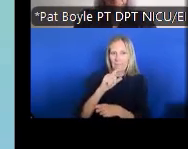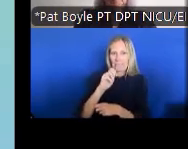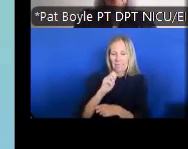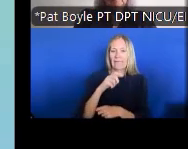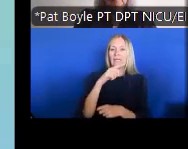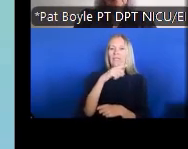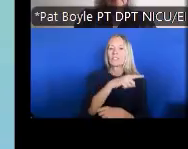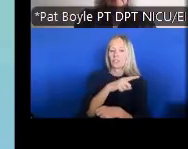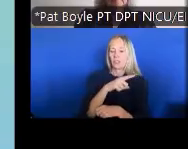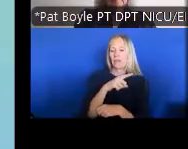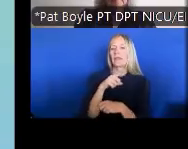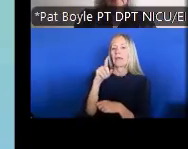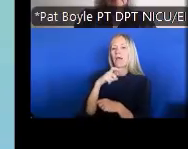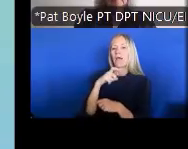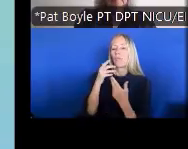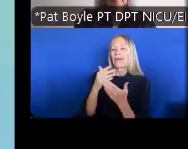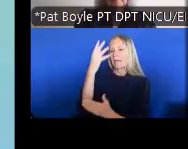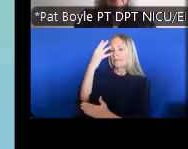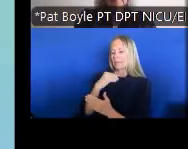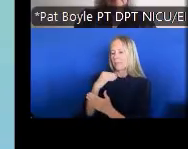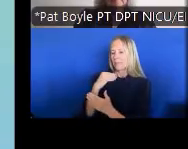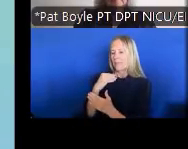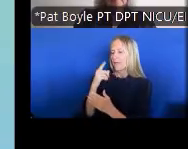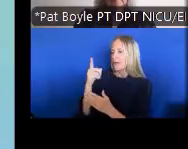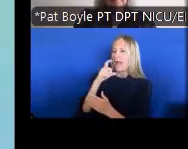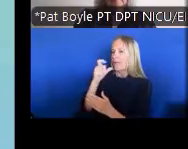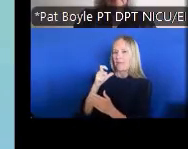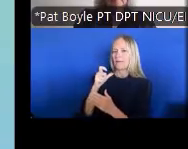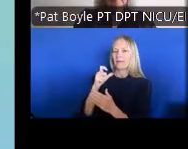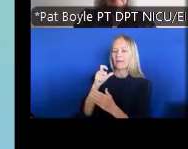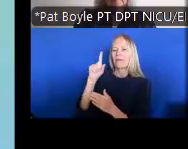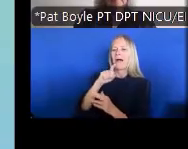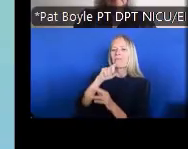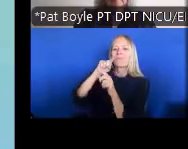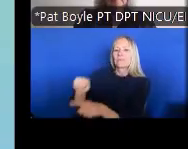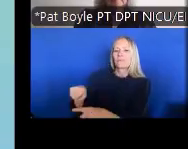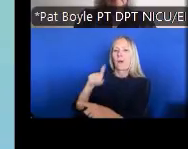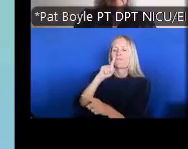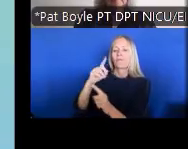respond every time. They can shut out repeated noises. They